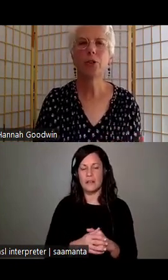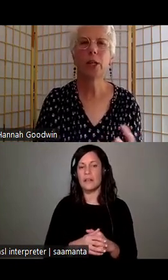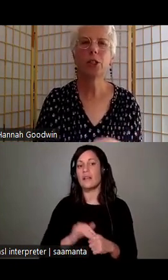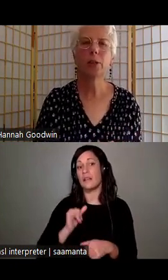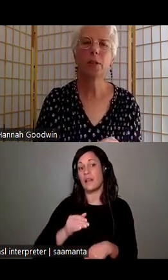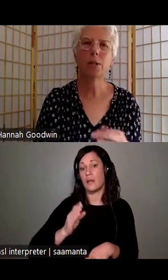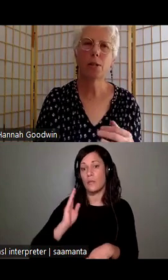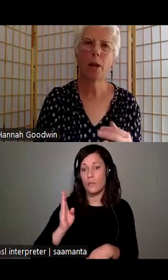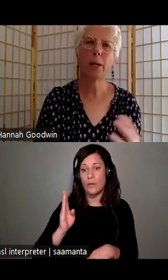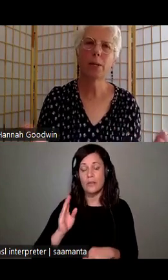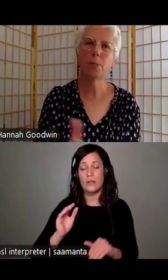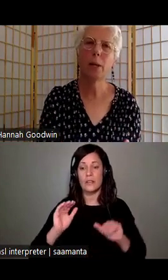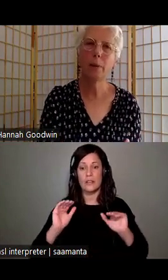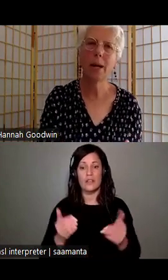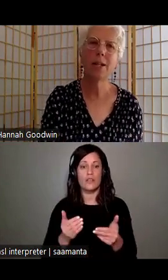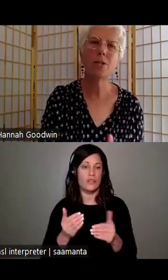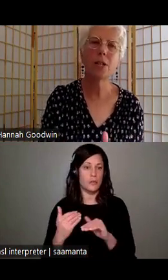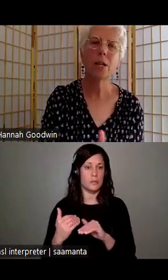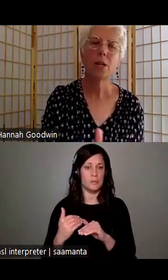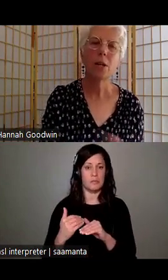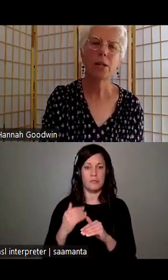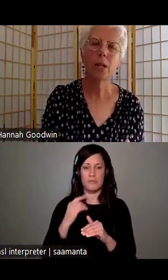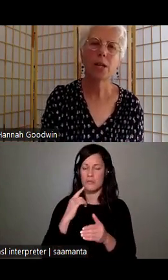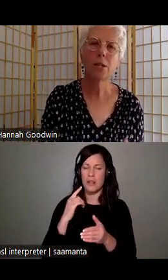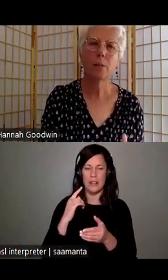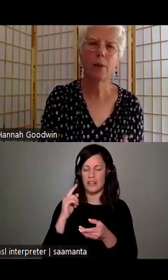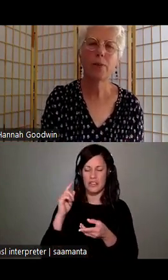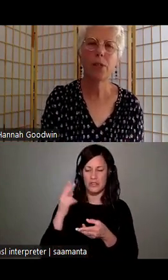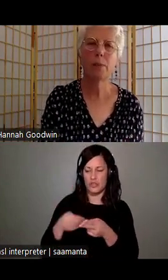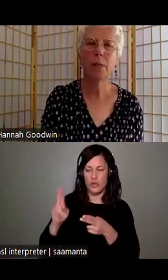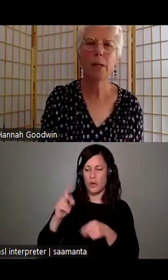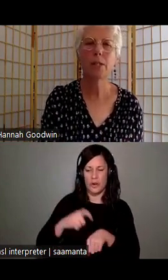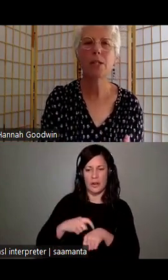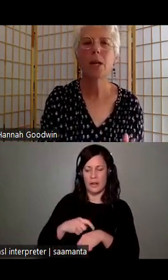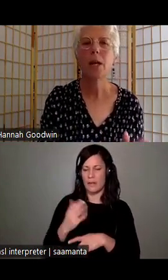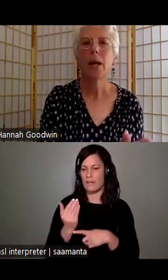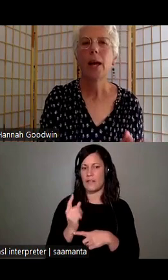or introduction of this topic is minimized. In this case it's about 15 minutes.